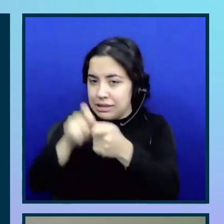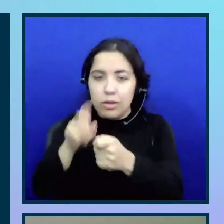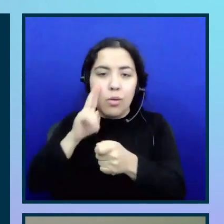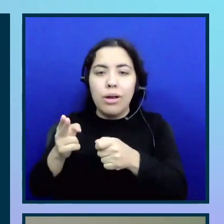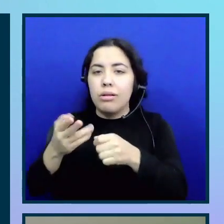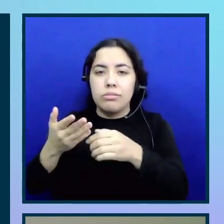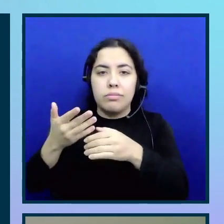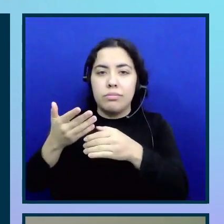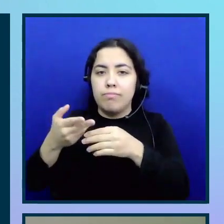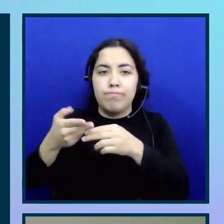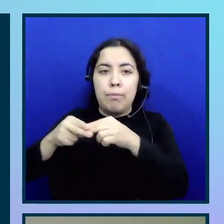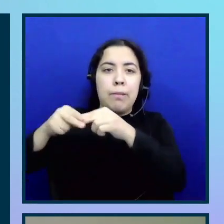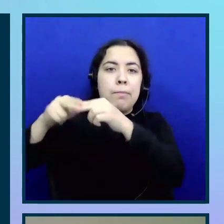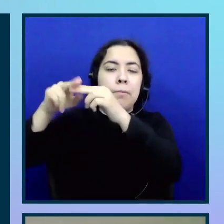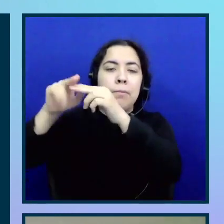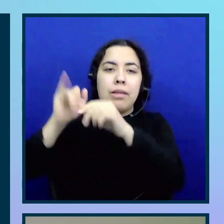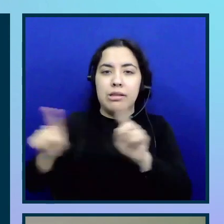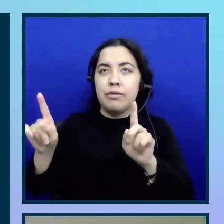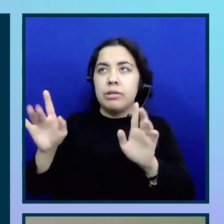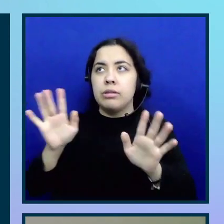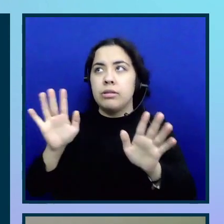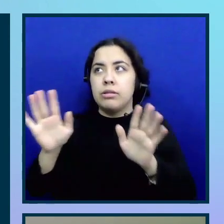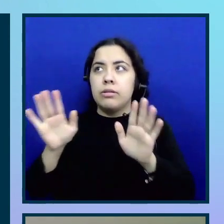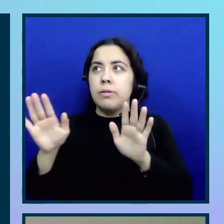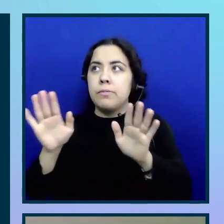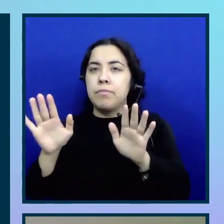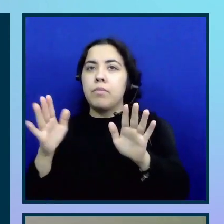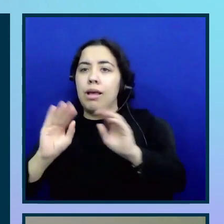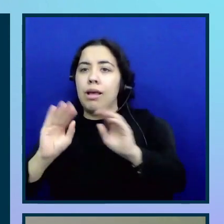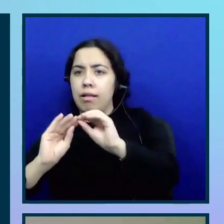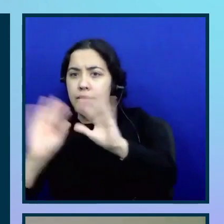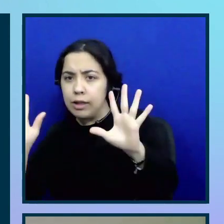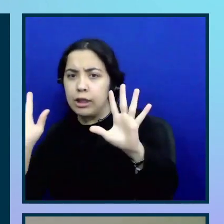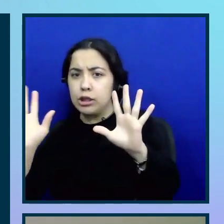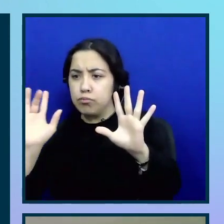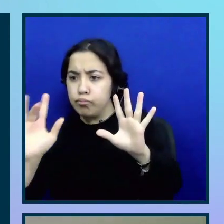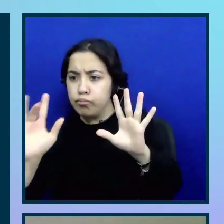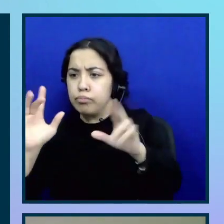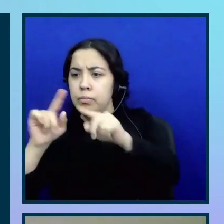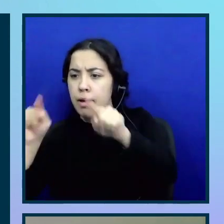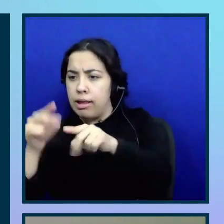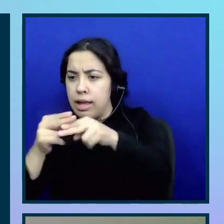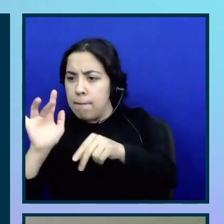And the difference between a very clear button name and a kind of throw away button name